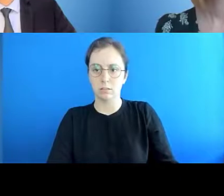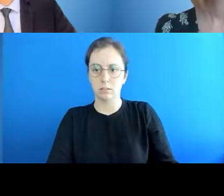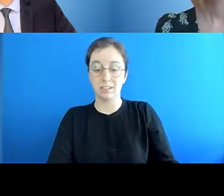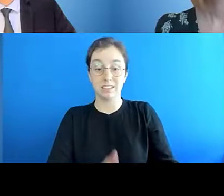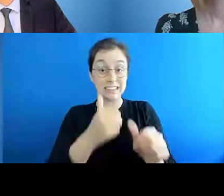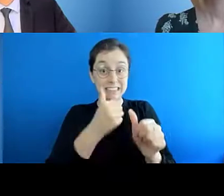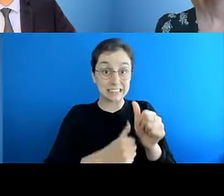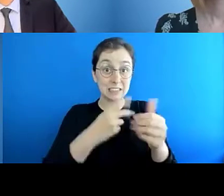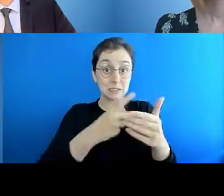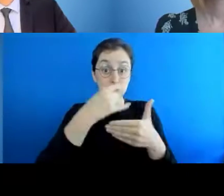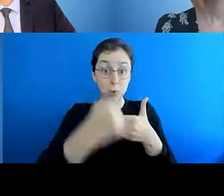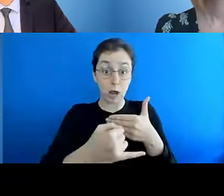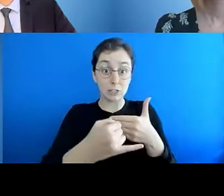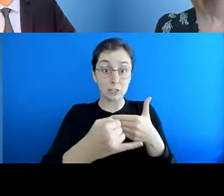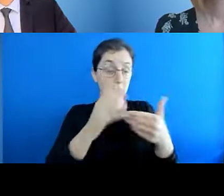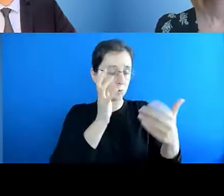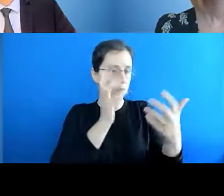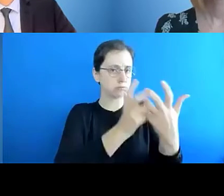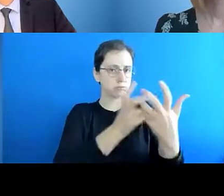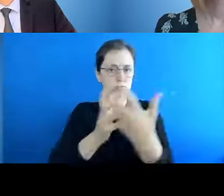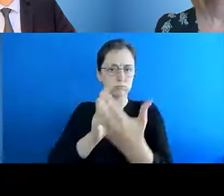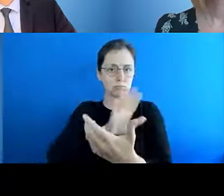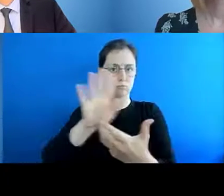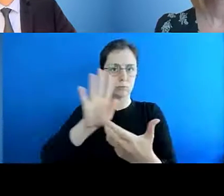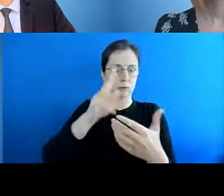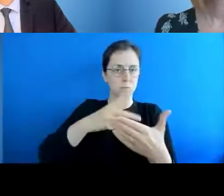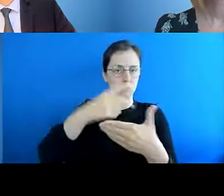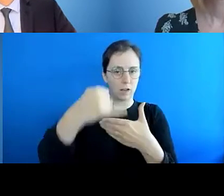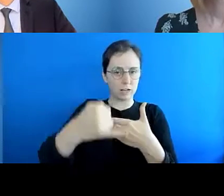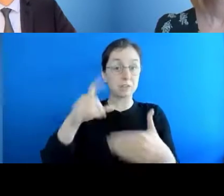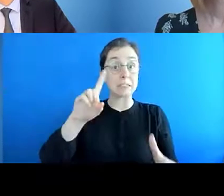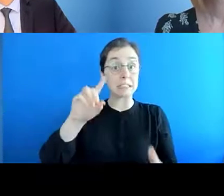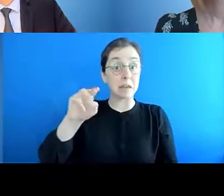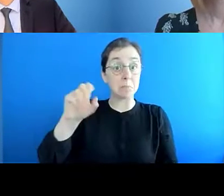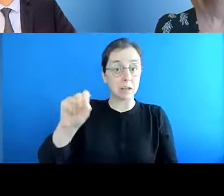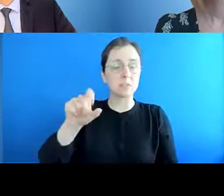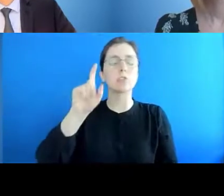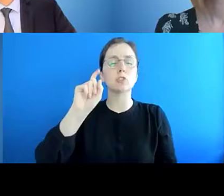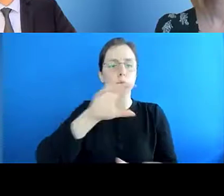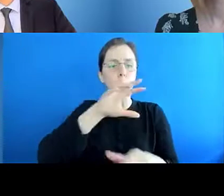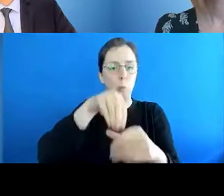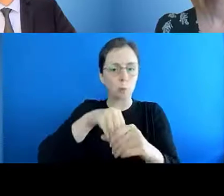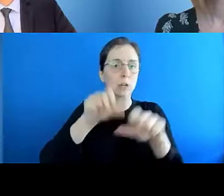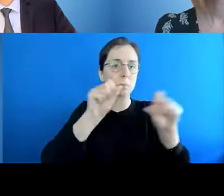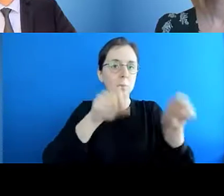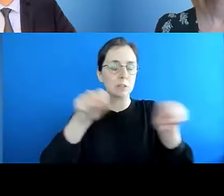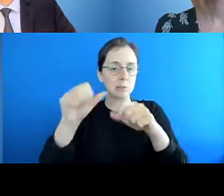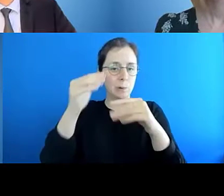and so the Data Management Plan should discuss, given the potential limitations for a specific project,